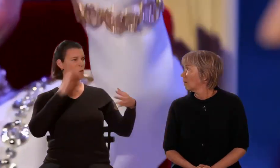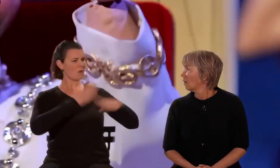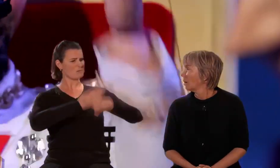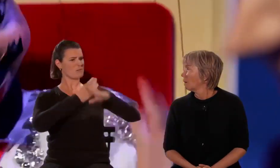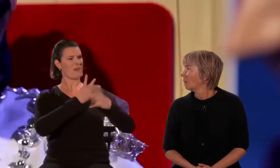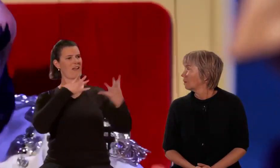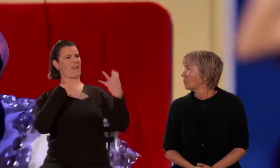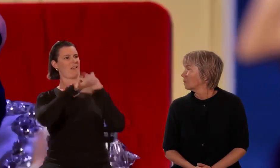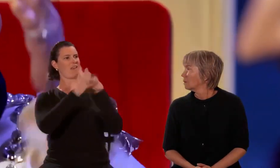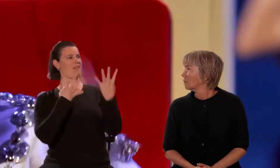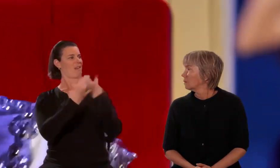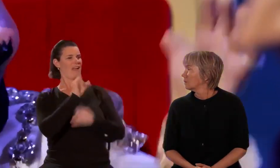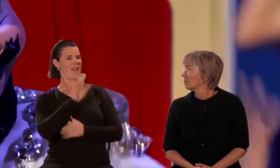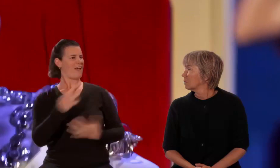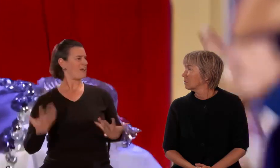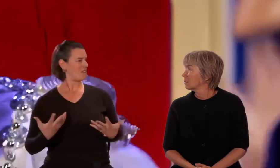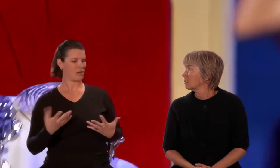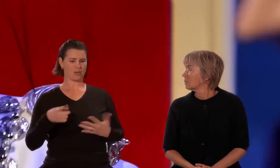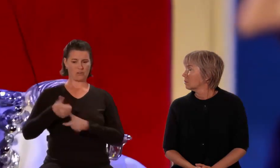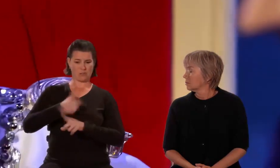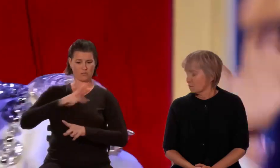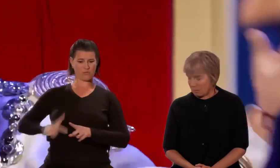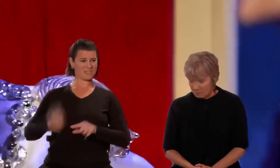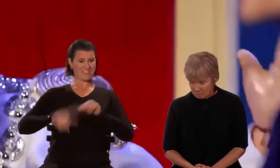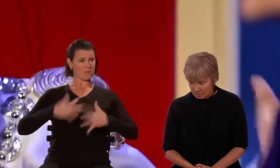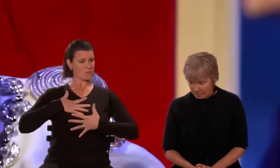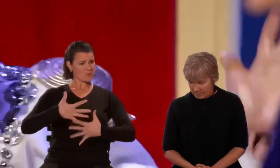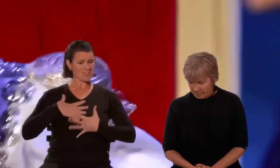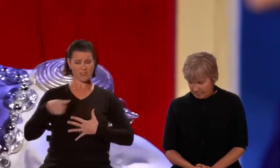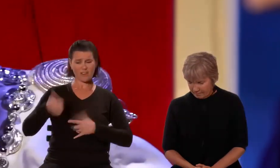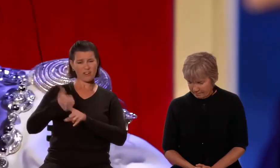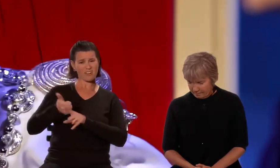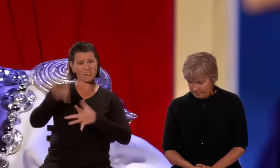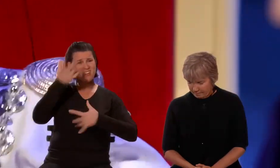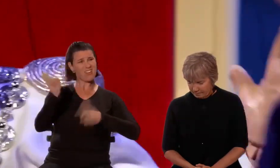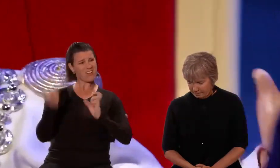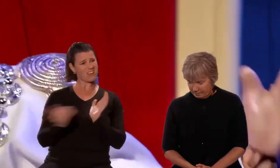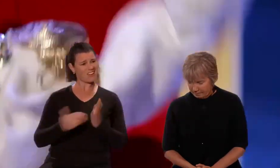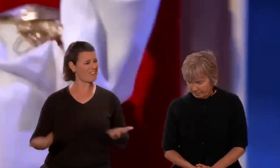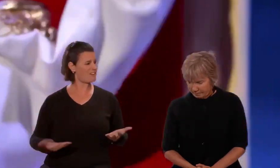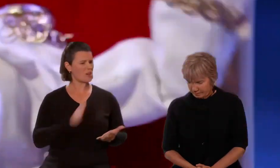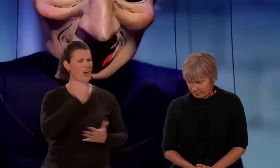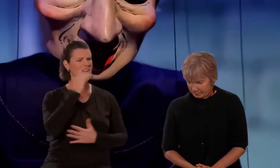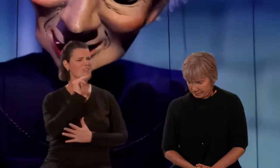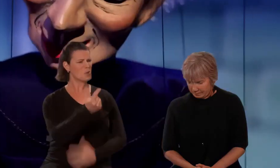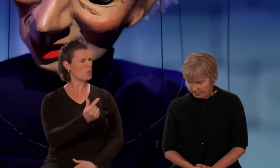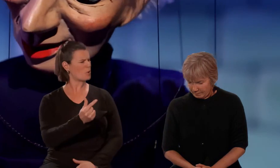The Princess Lenore would not be able to breathe, and she would be ill again. Your idea is no good. No good at all!